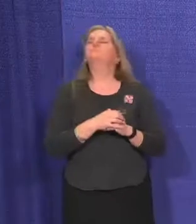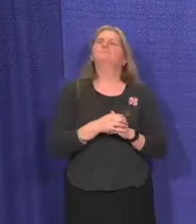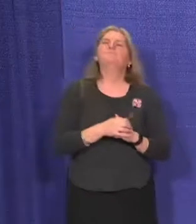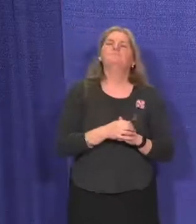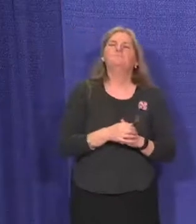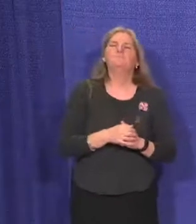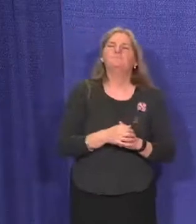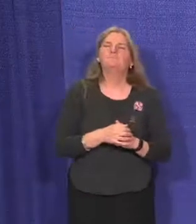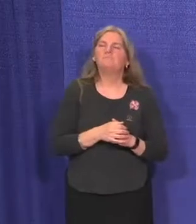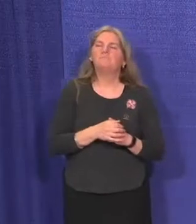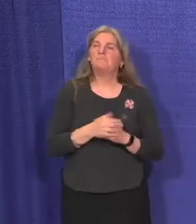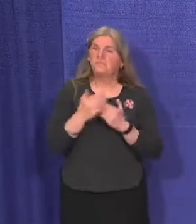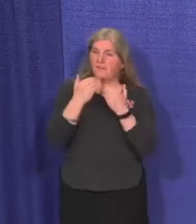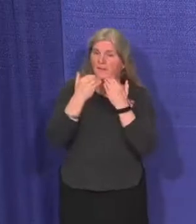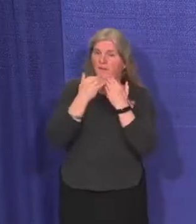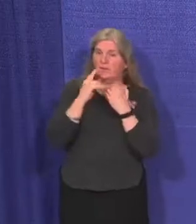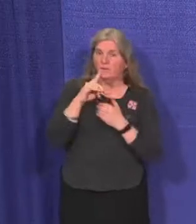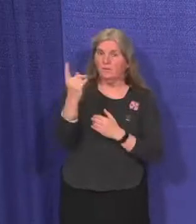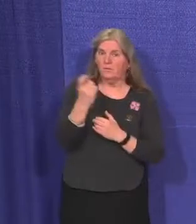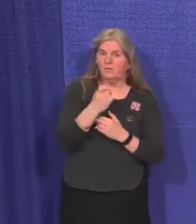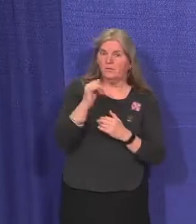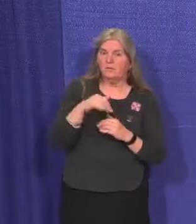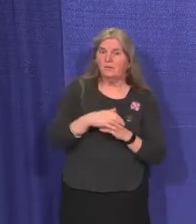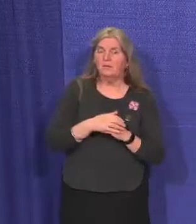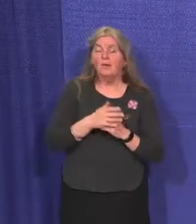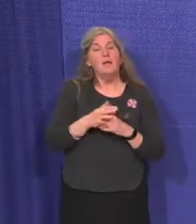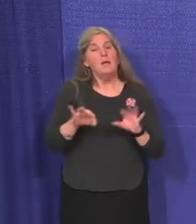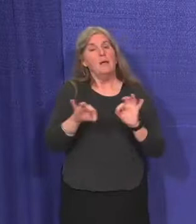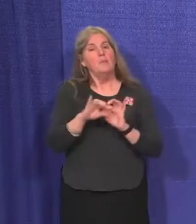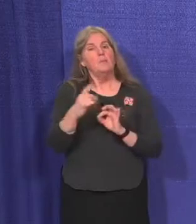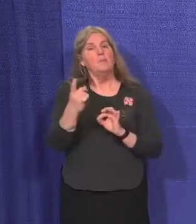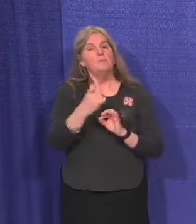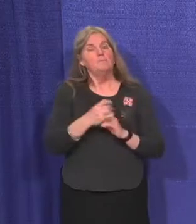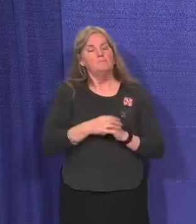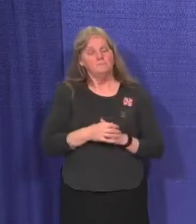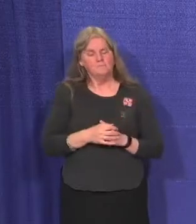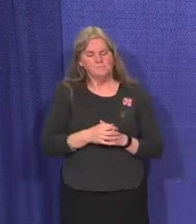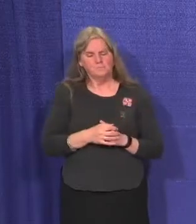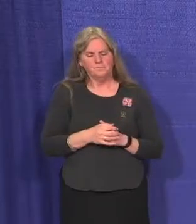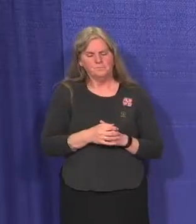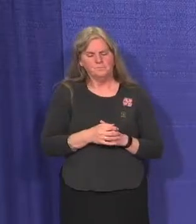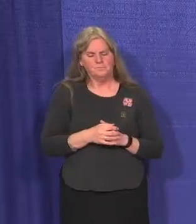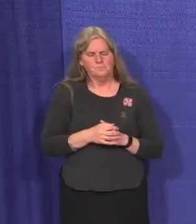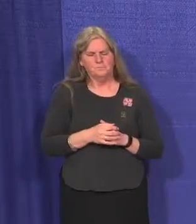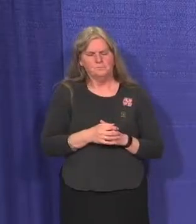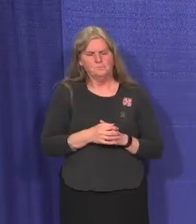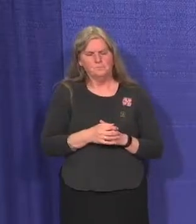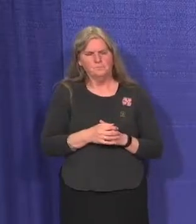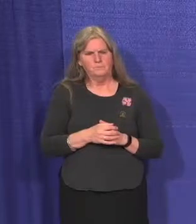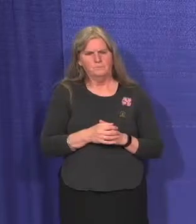did see rumours and speculation spread Monday after the announcement of the second COVID